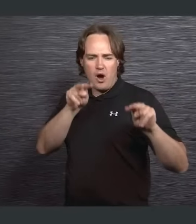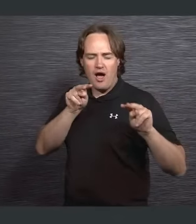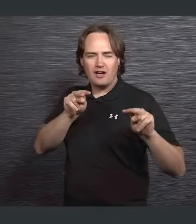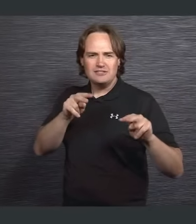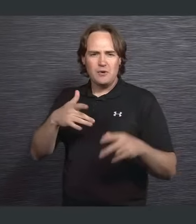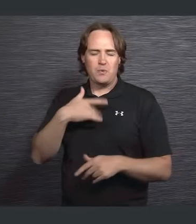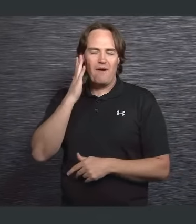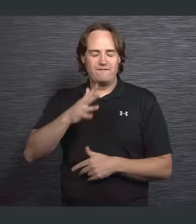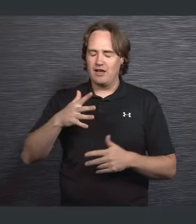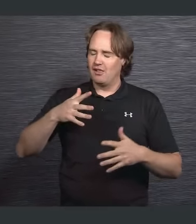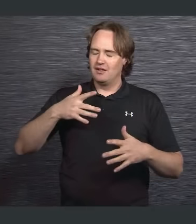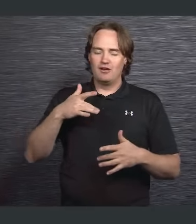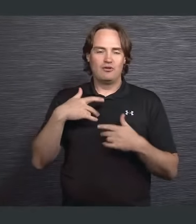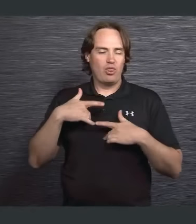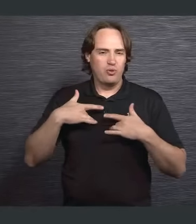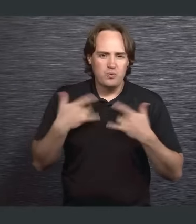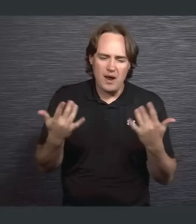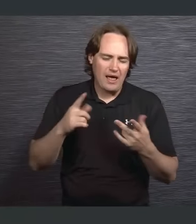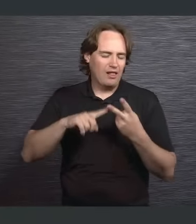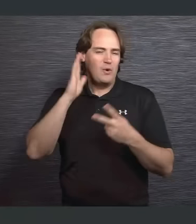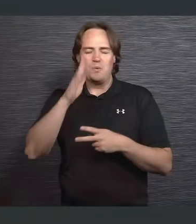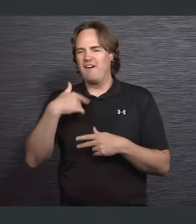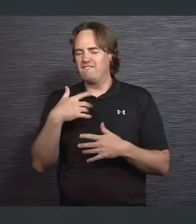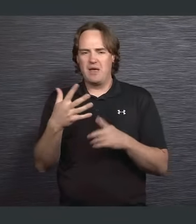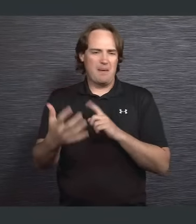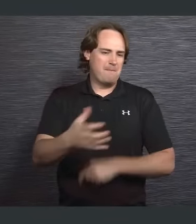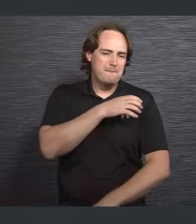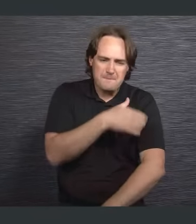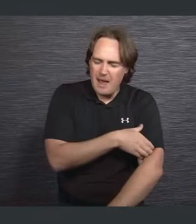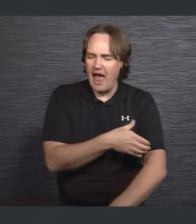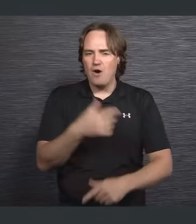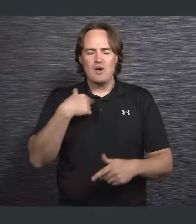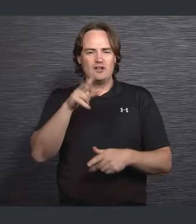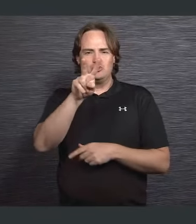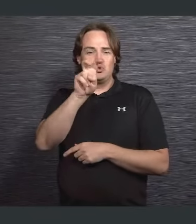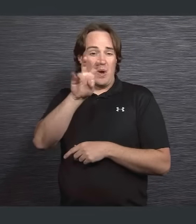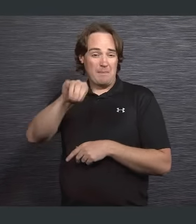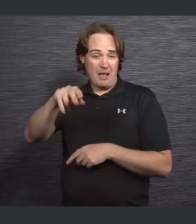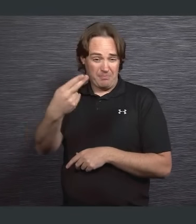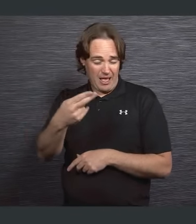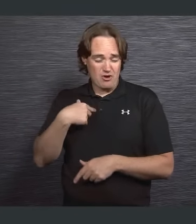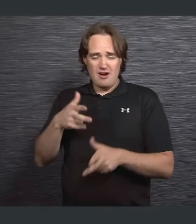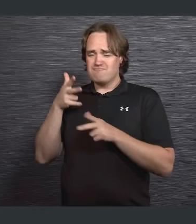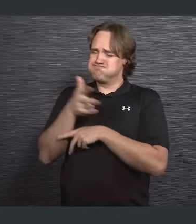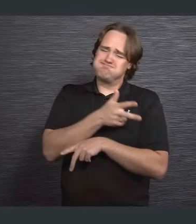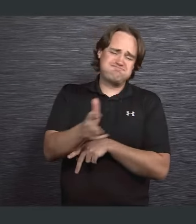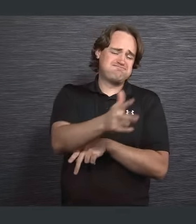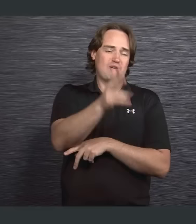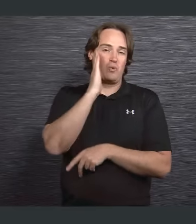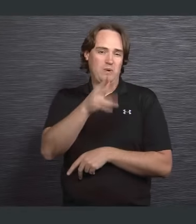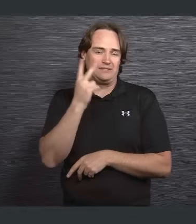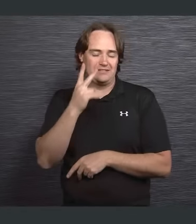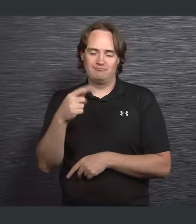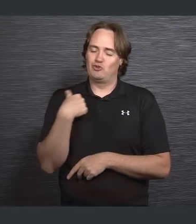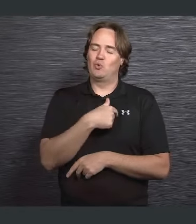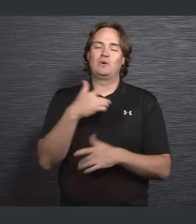every thrill of this racing at 200 miles per hour. We're excited to share "Gran Turismo" with you exclusively in theaters.